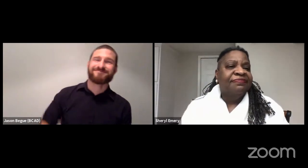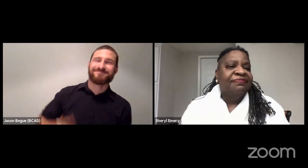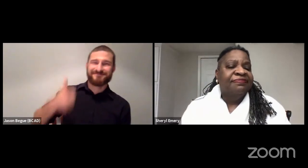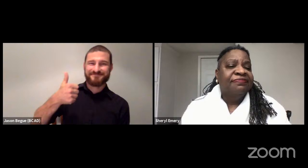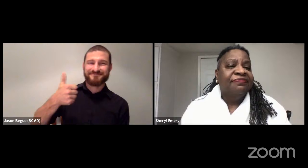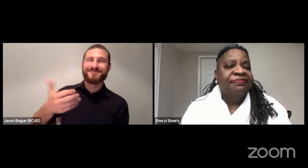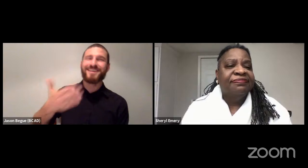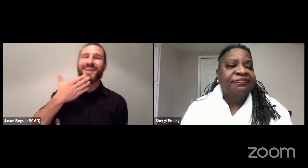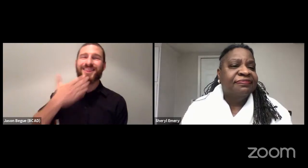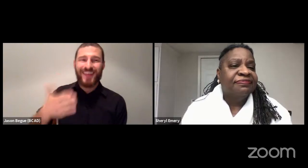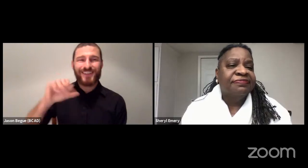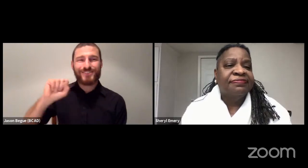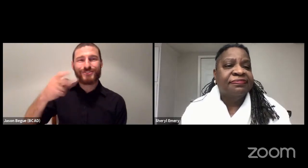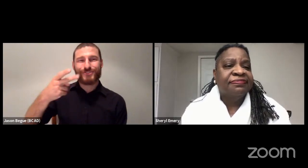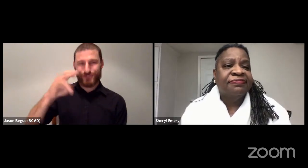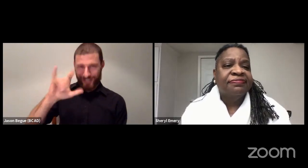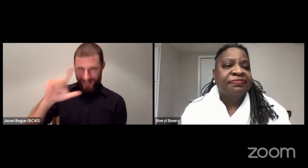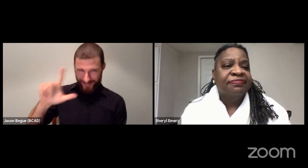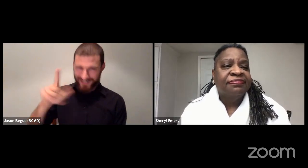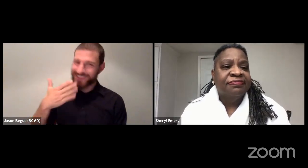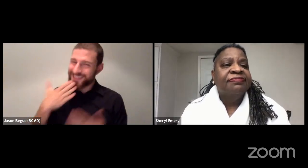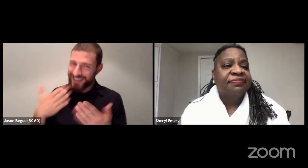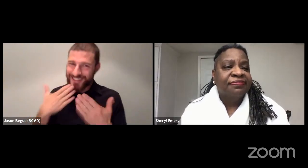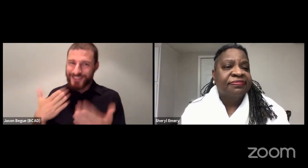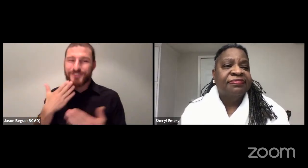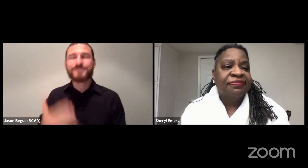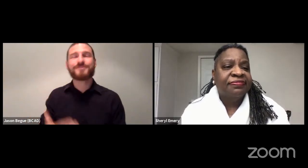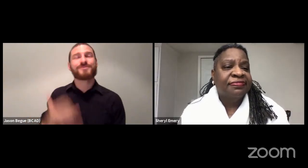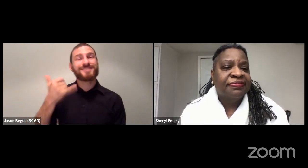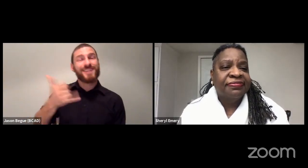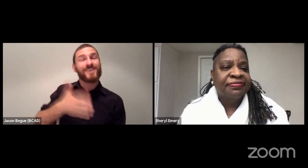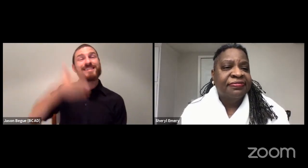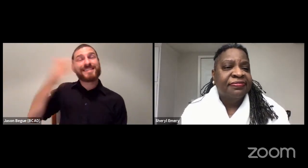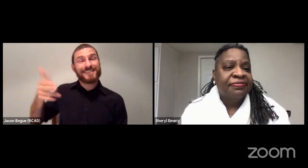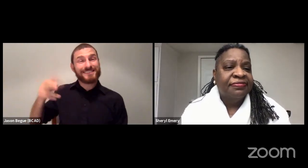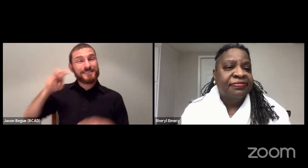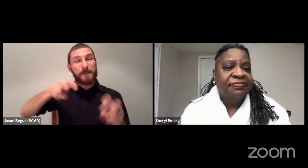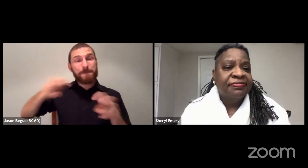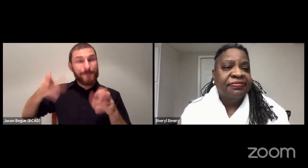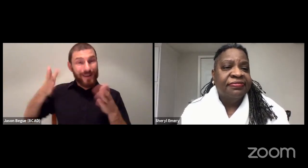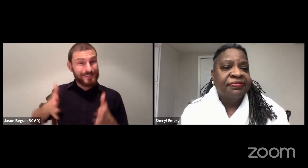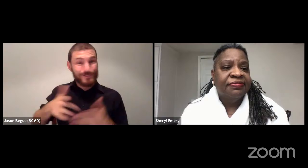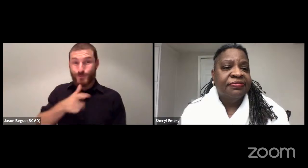Thank you, Jason. JASON BEGUE: Thank you so much, Cheryl. Our